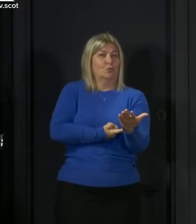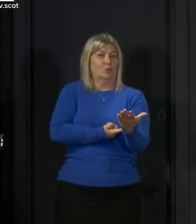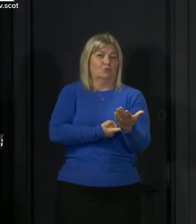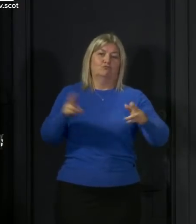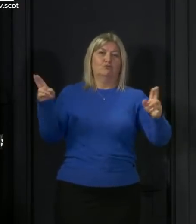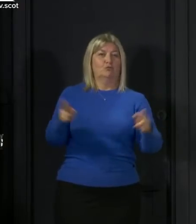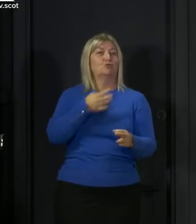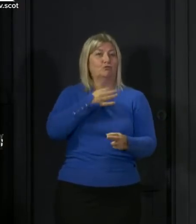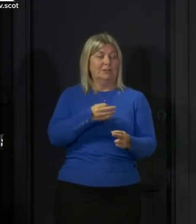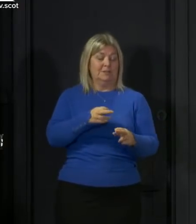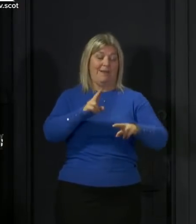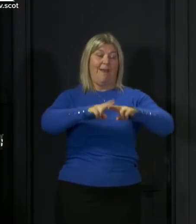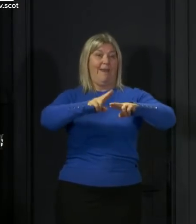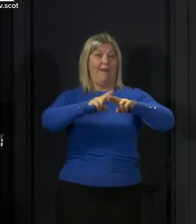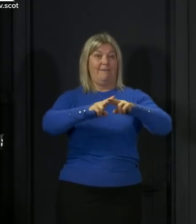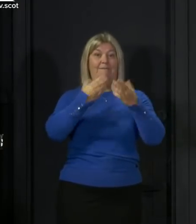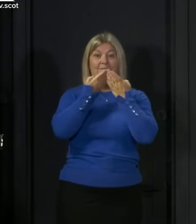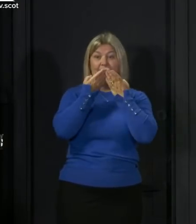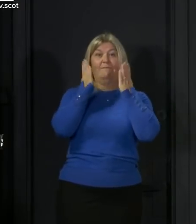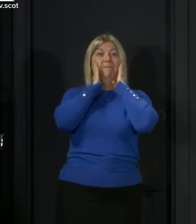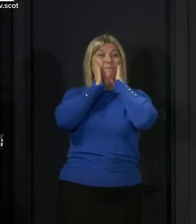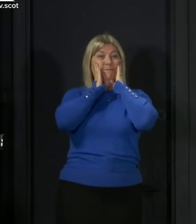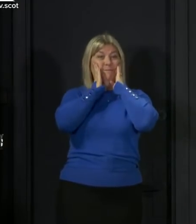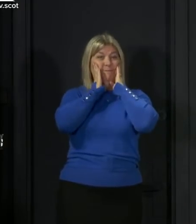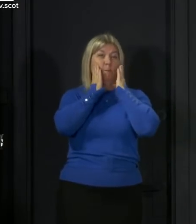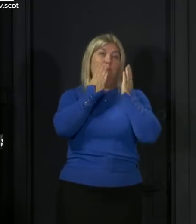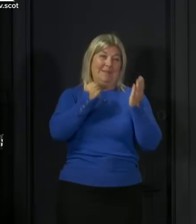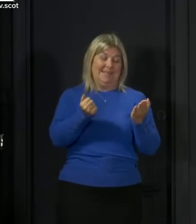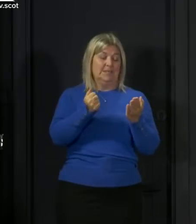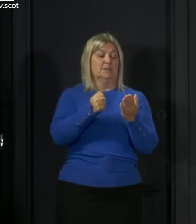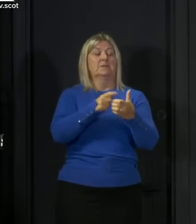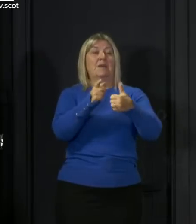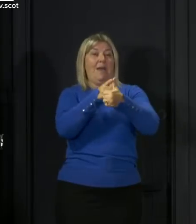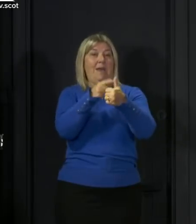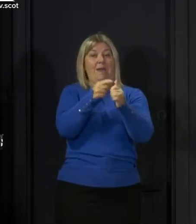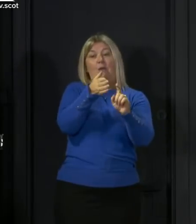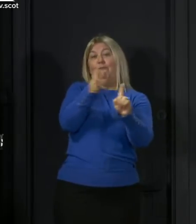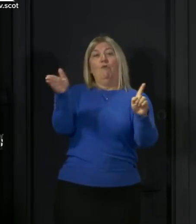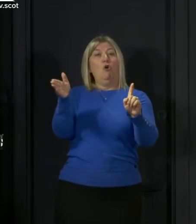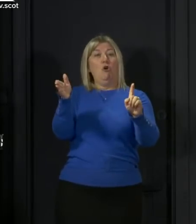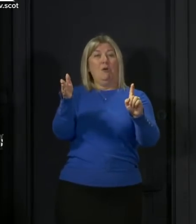Wear a face covering in any enclosed space avoid crowded places.